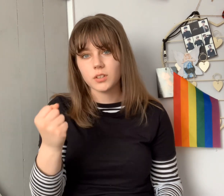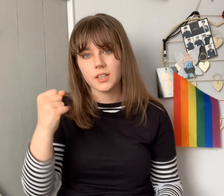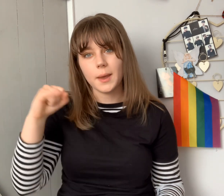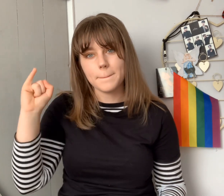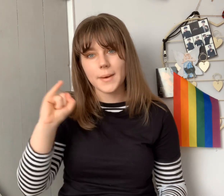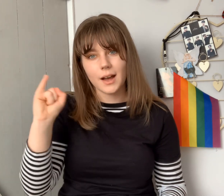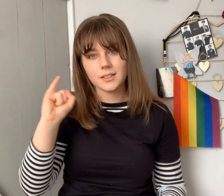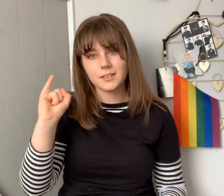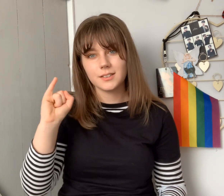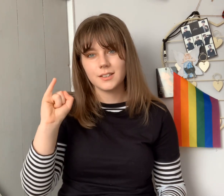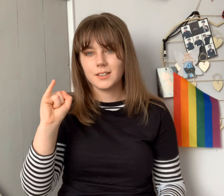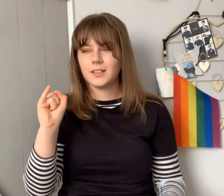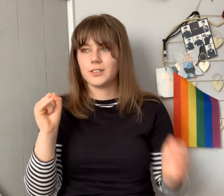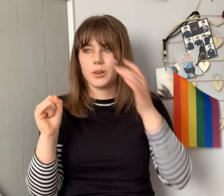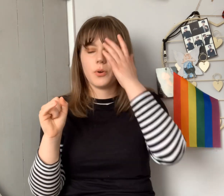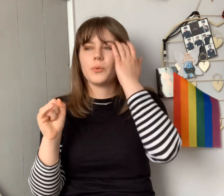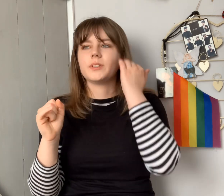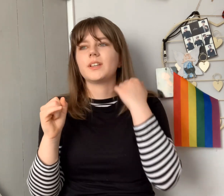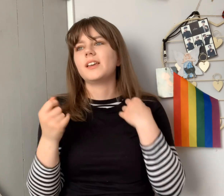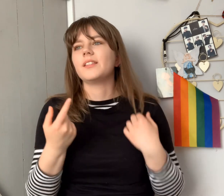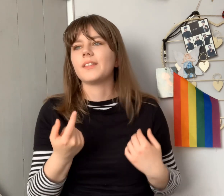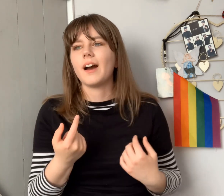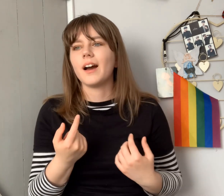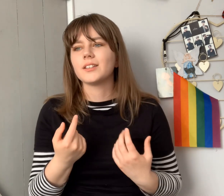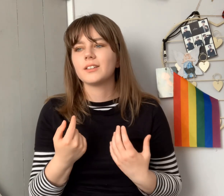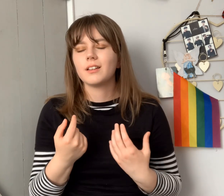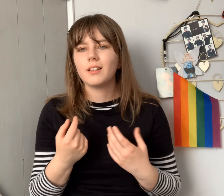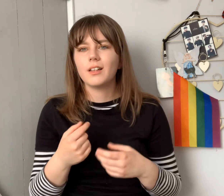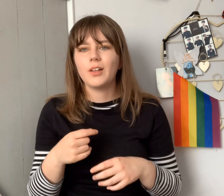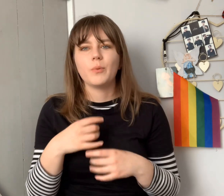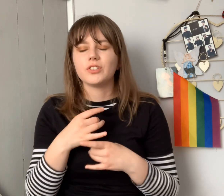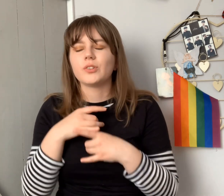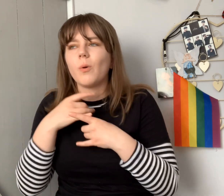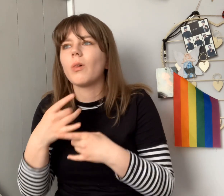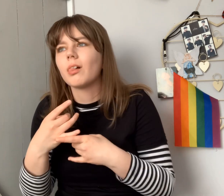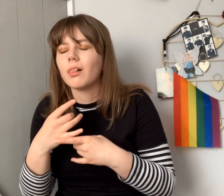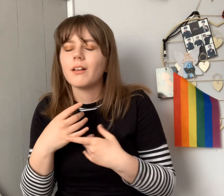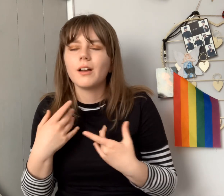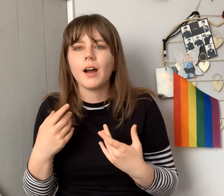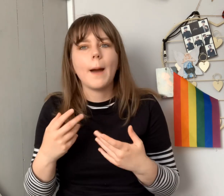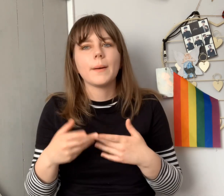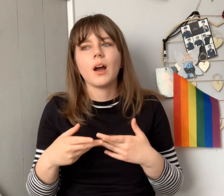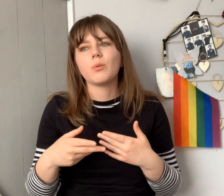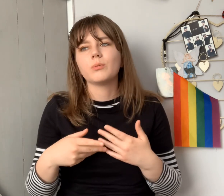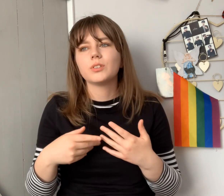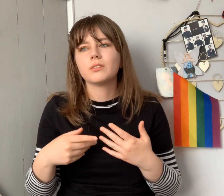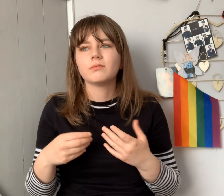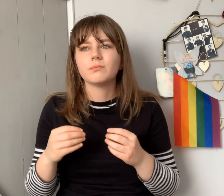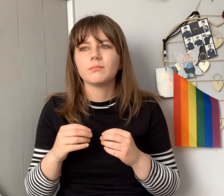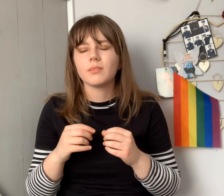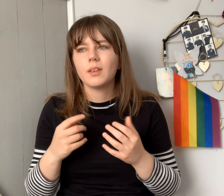So they're saying we are so (drawn) to BTS